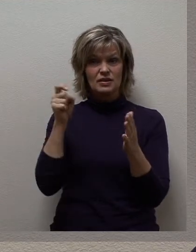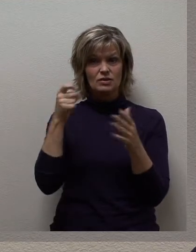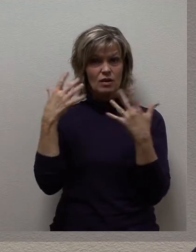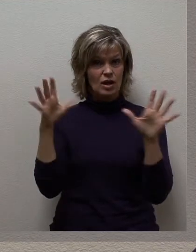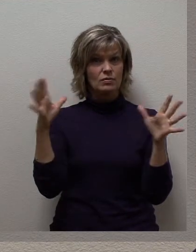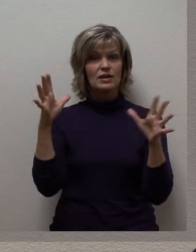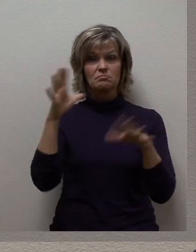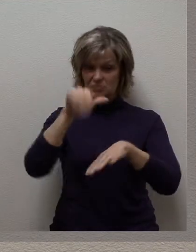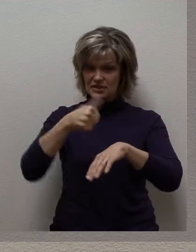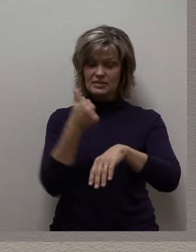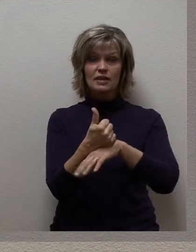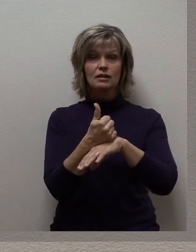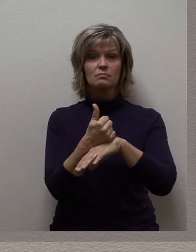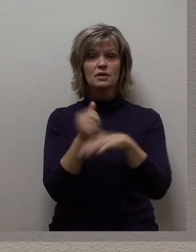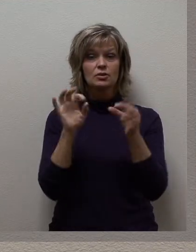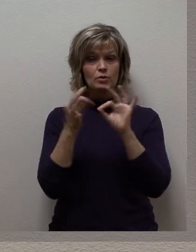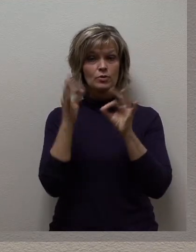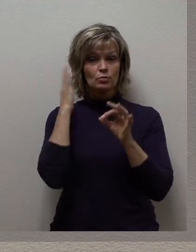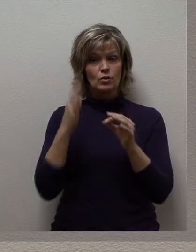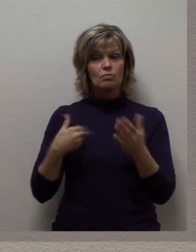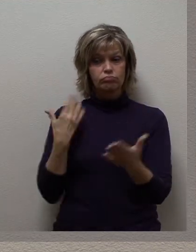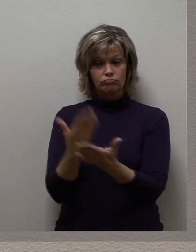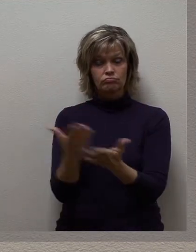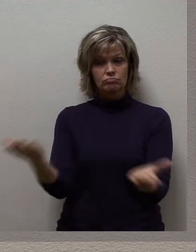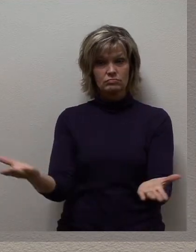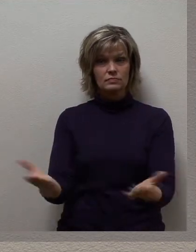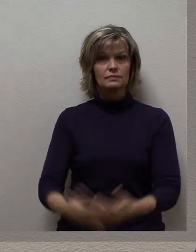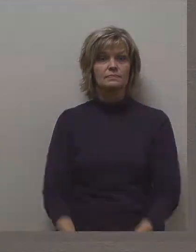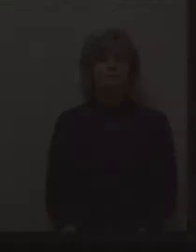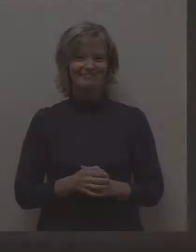that needs to be already assumed that there will be an interpreter.